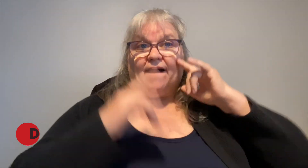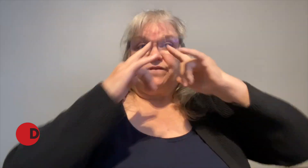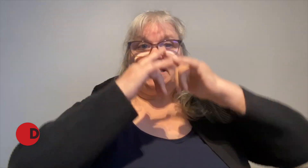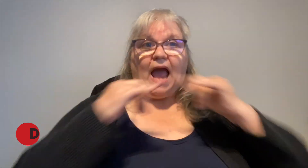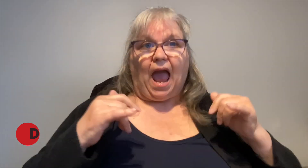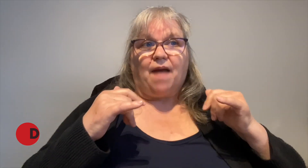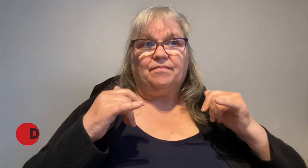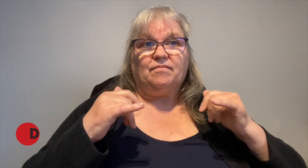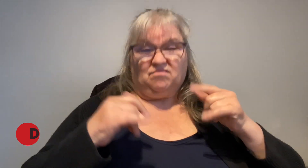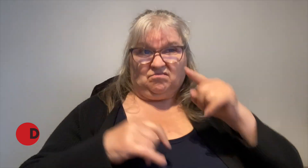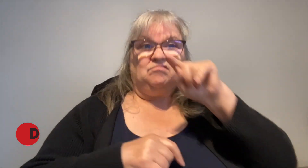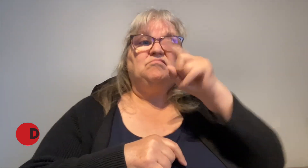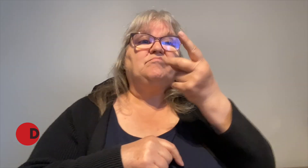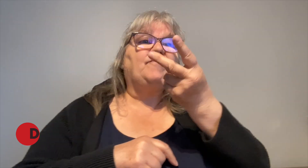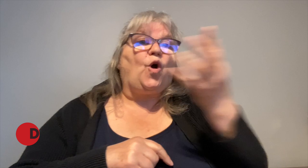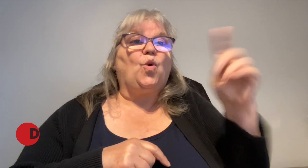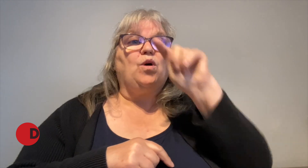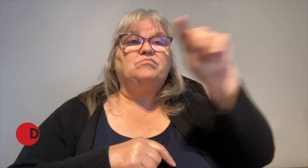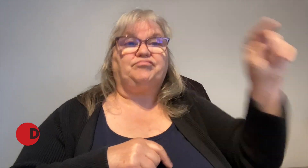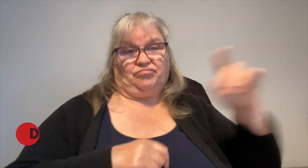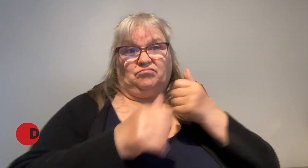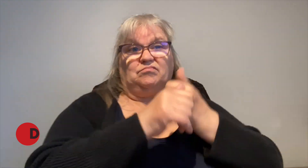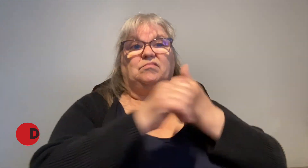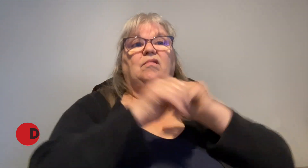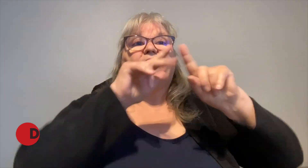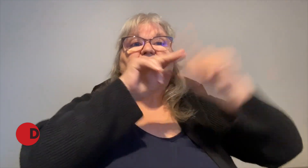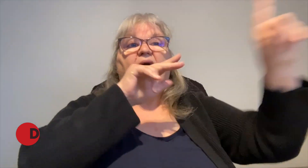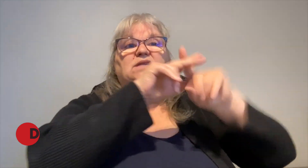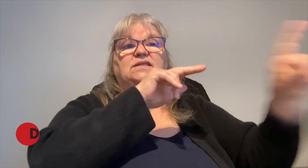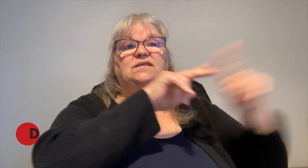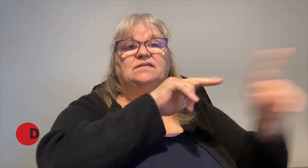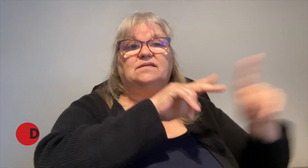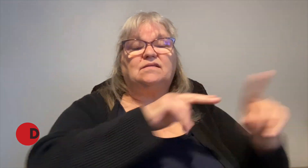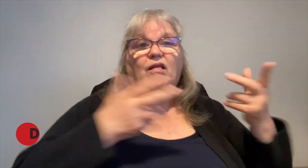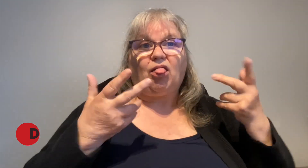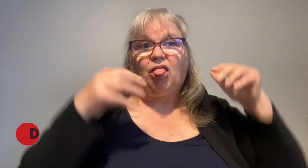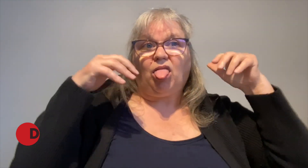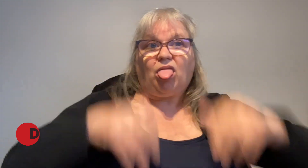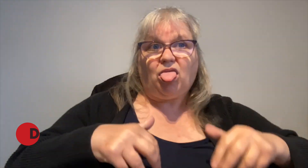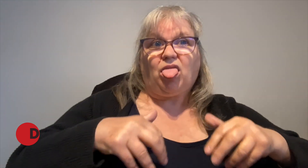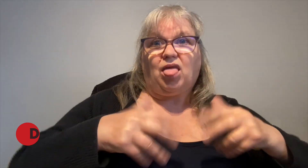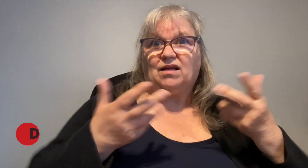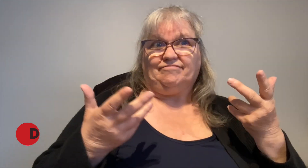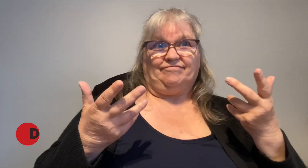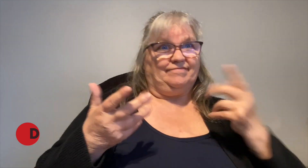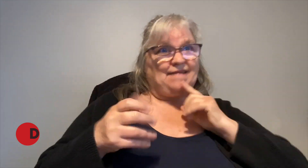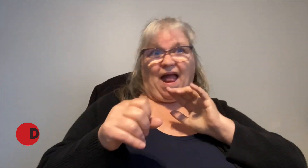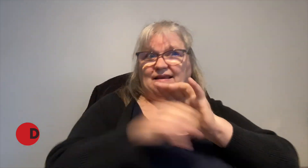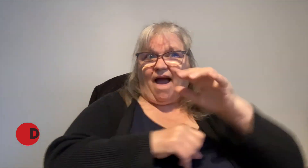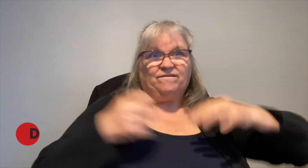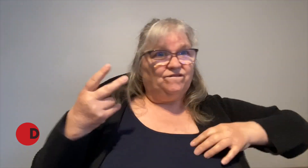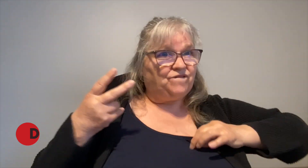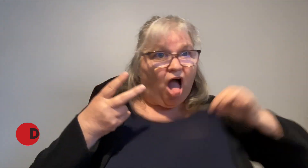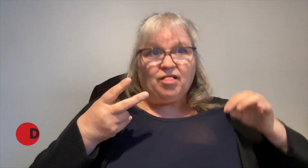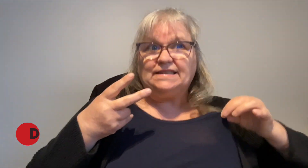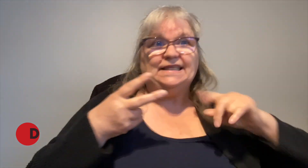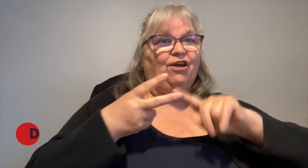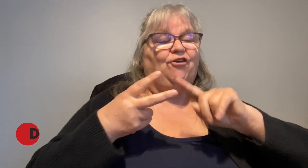we didn't have enough volunteers. The State Emergency